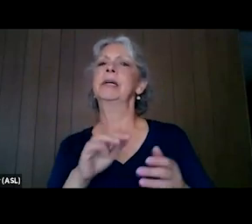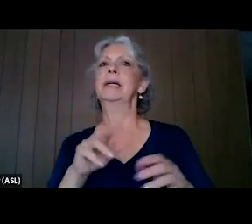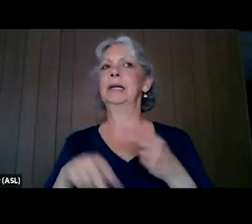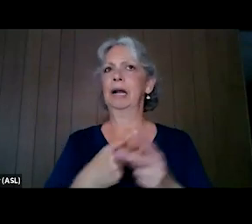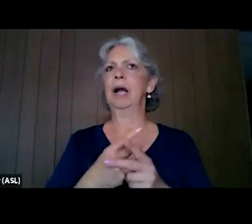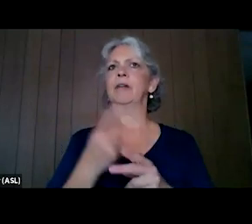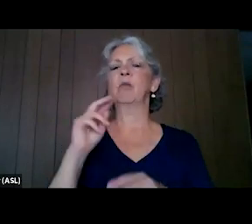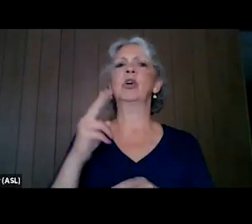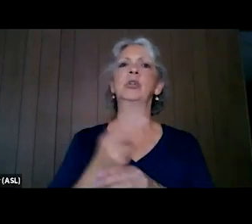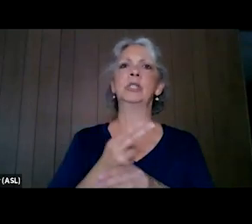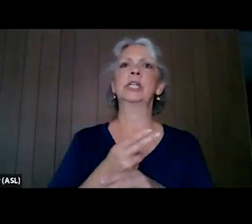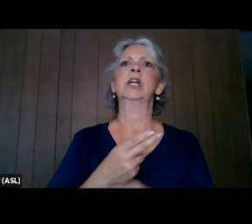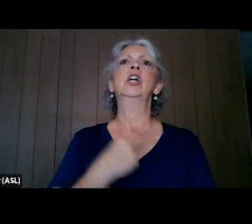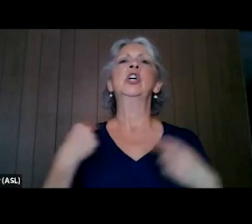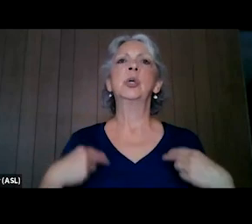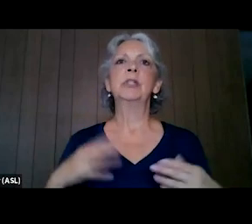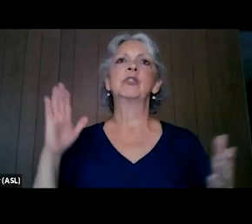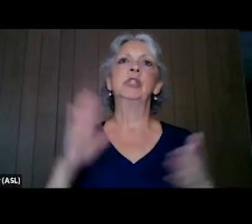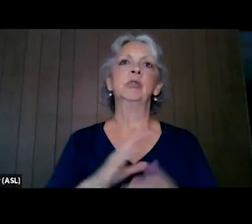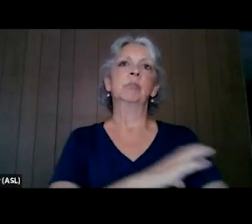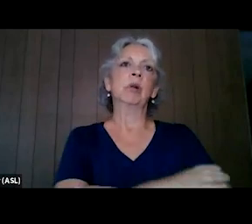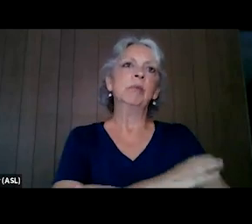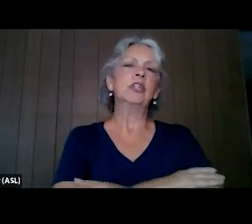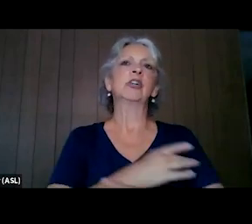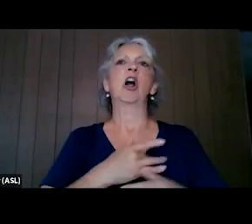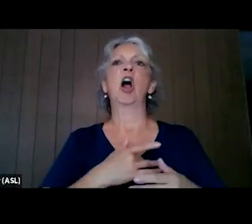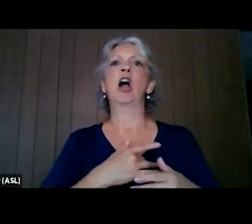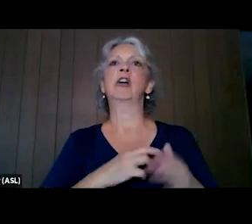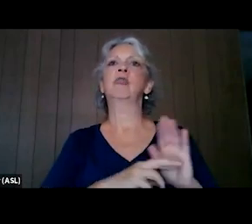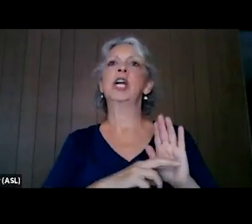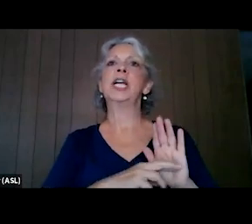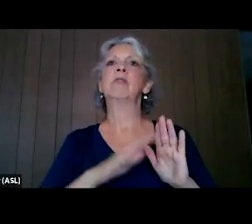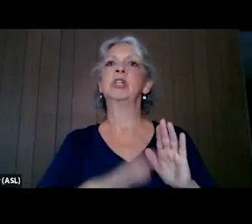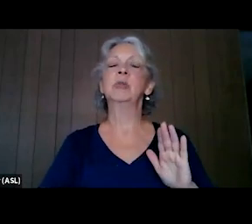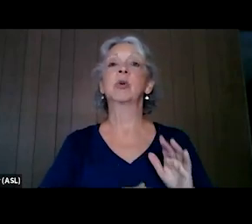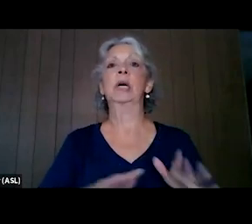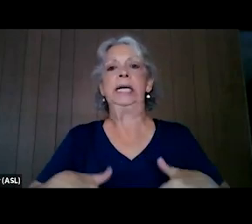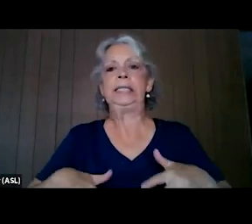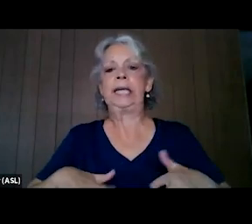for lowering blood pressure. It decreases heart rate, and also is sometimes used for anxiety. That's a prescription-only medication.